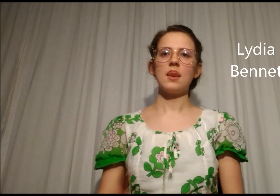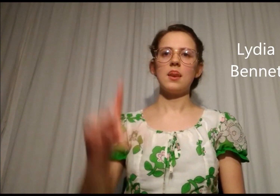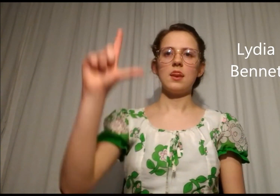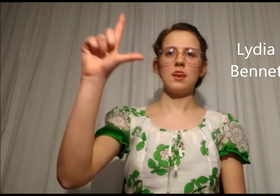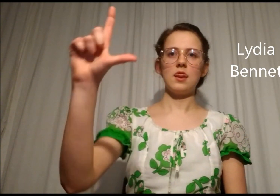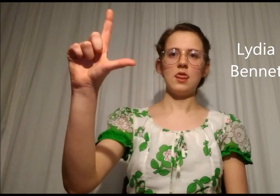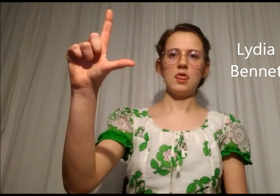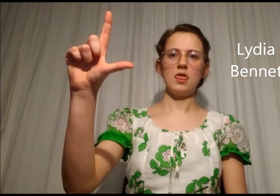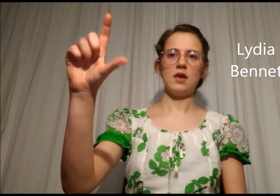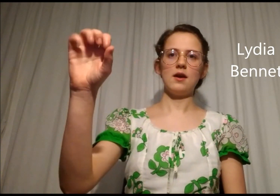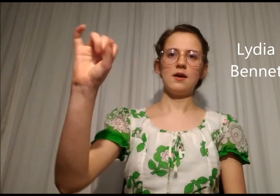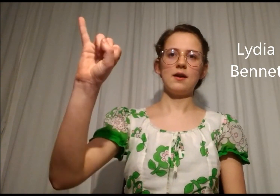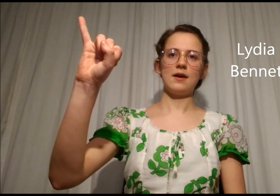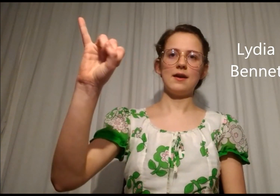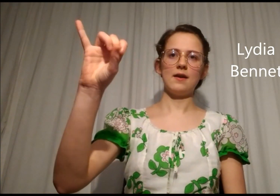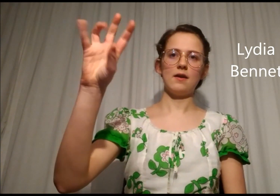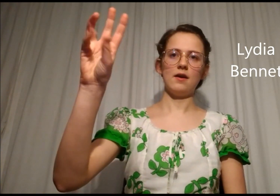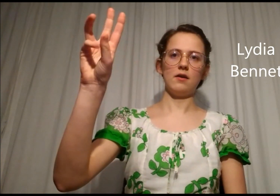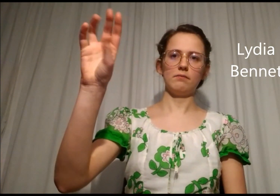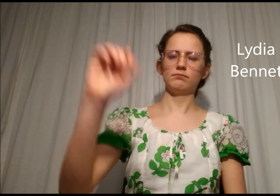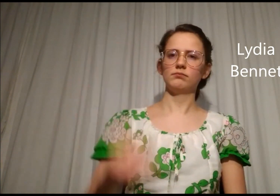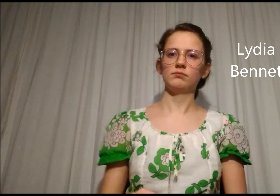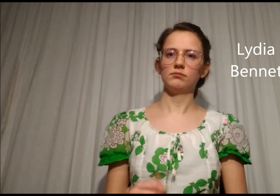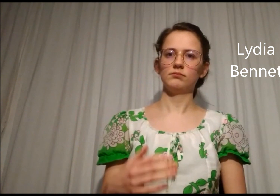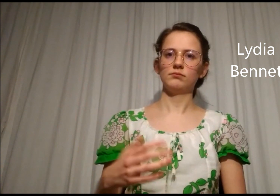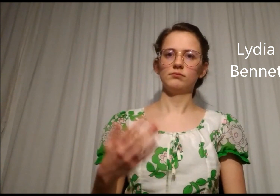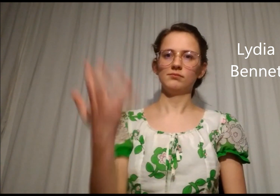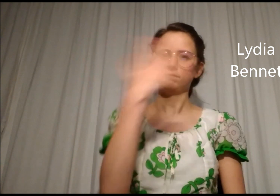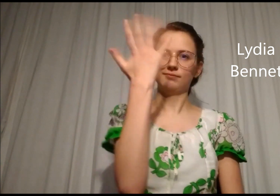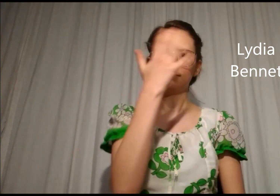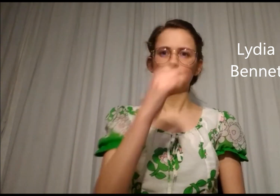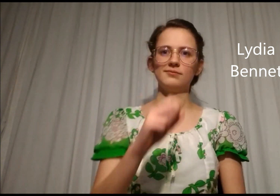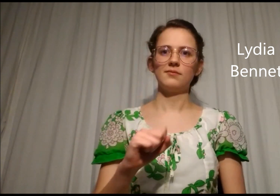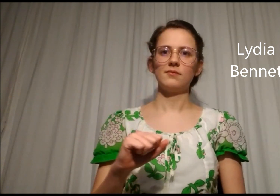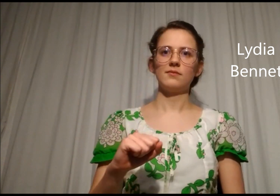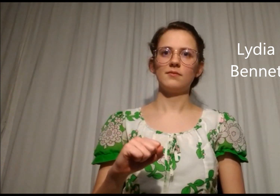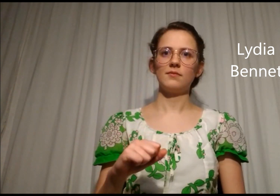L-I whoops